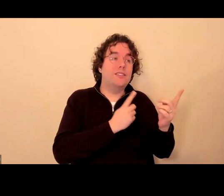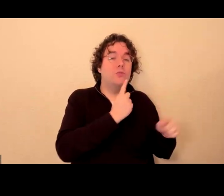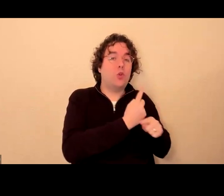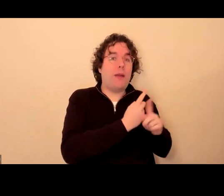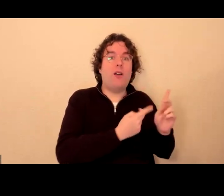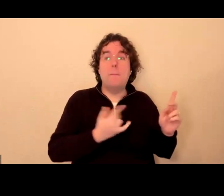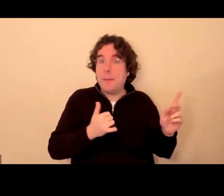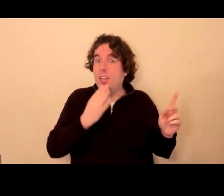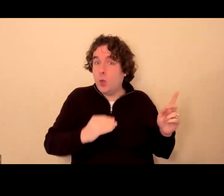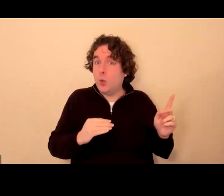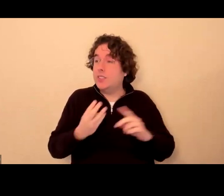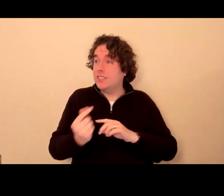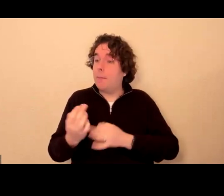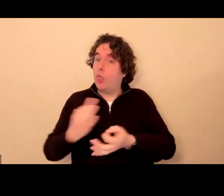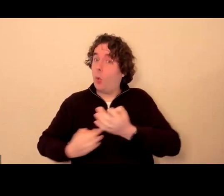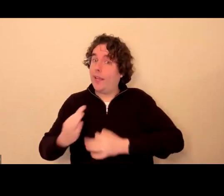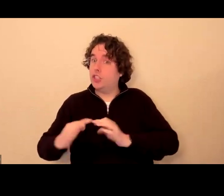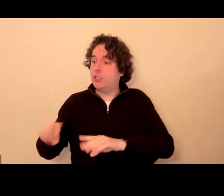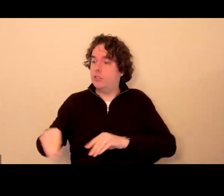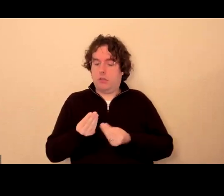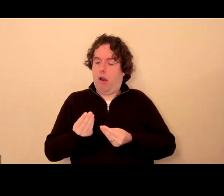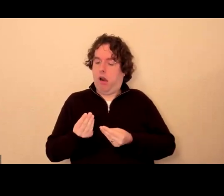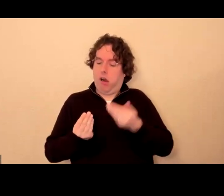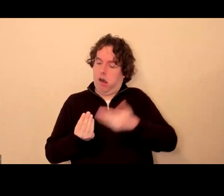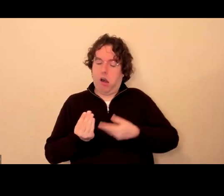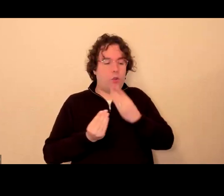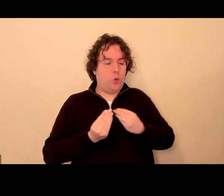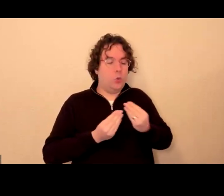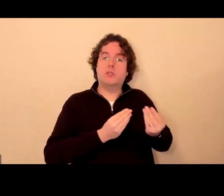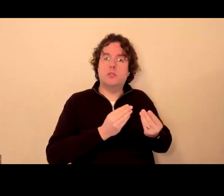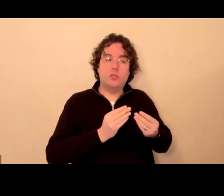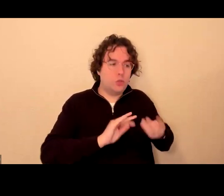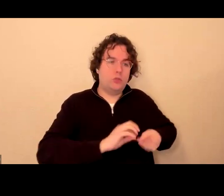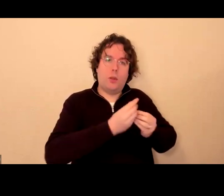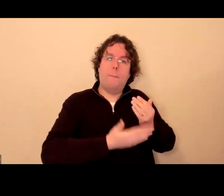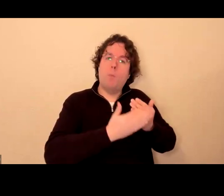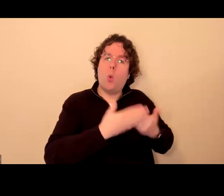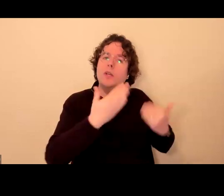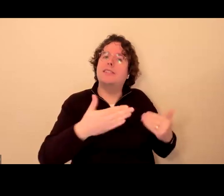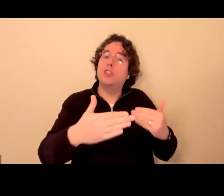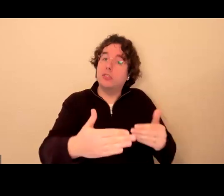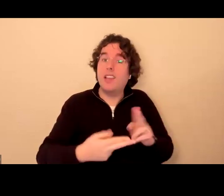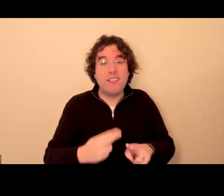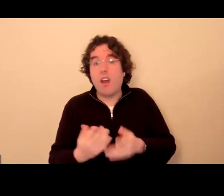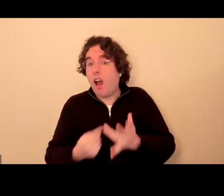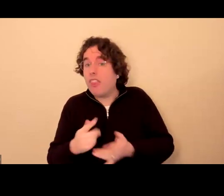some more specific sessions. But if there are some kind of particular areas you would like us to focus on as regards